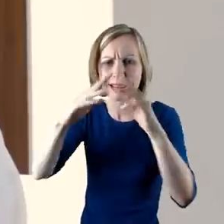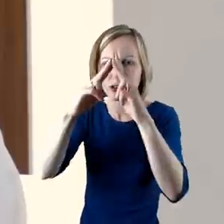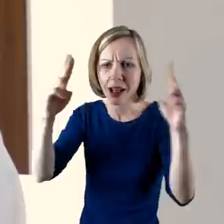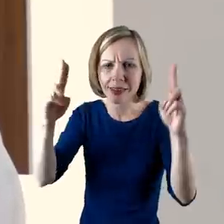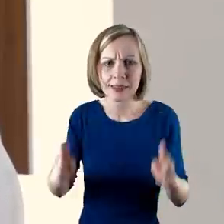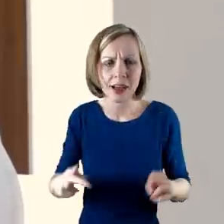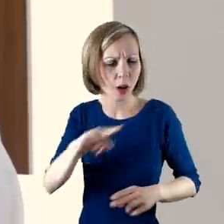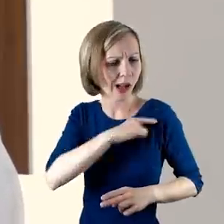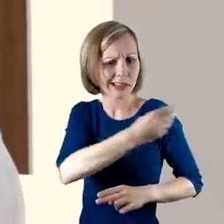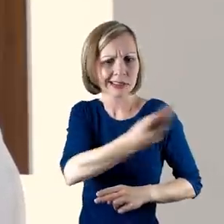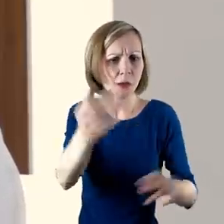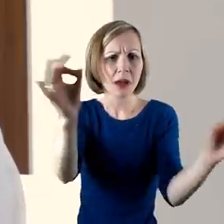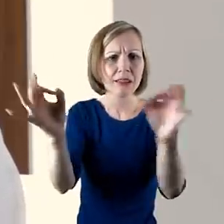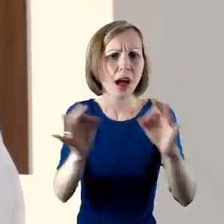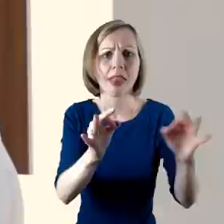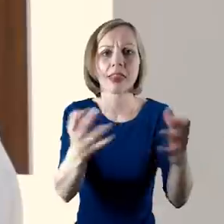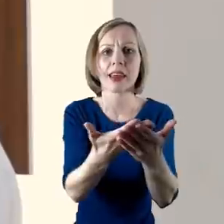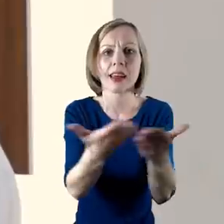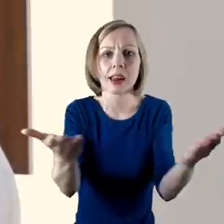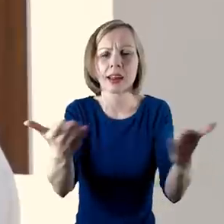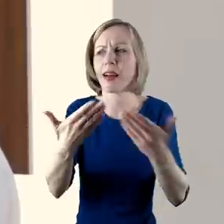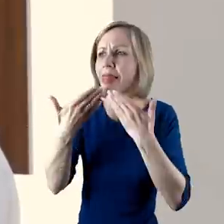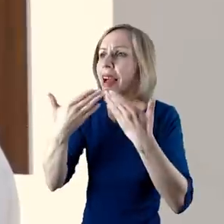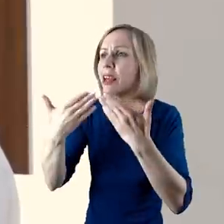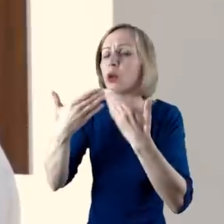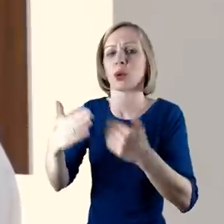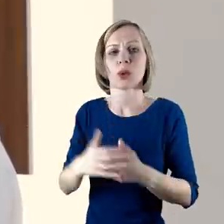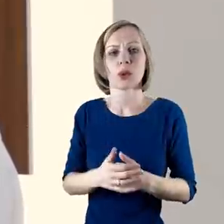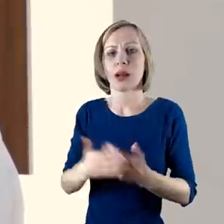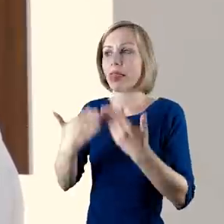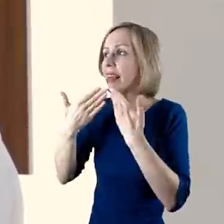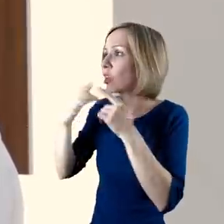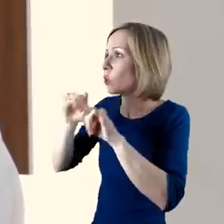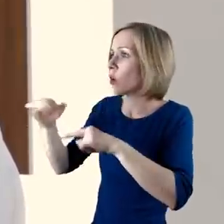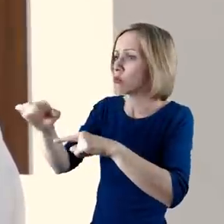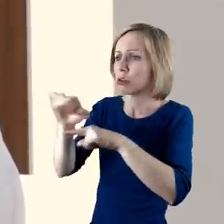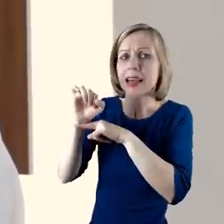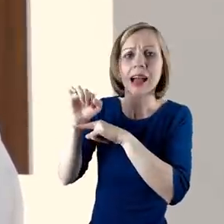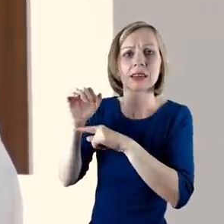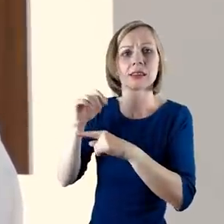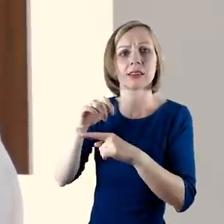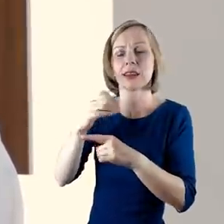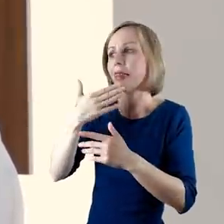because some people don't have these things in their lives. Thank you for your protection and for forgiving us.